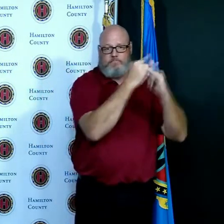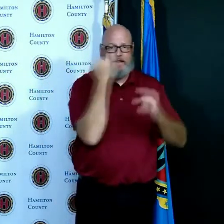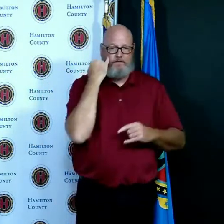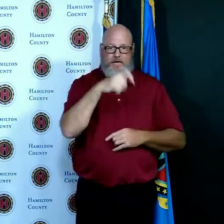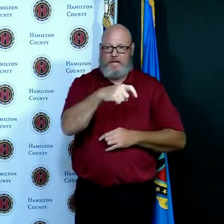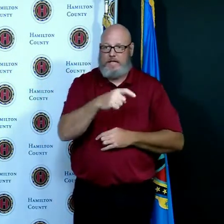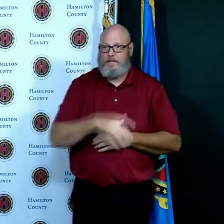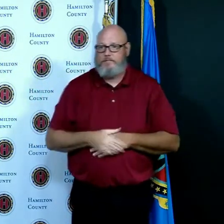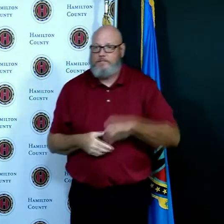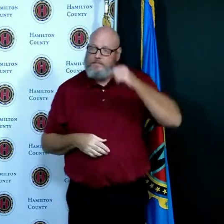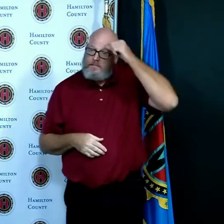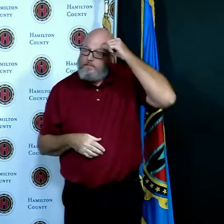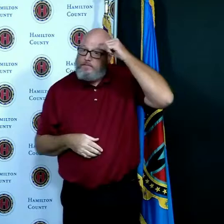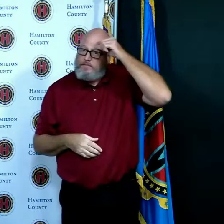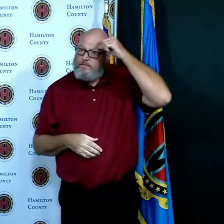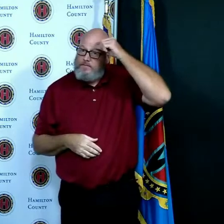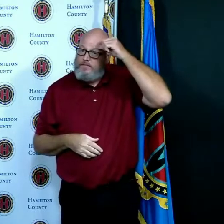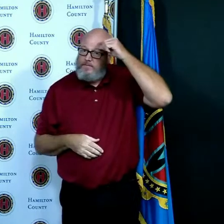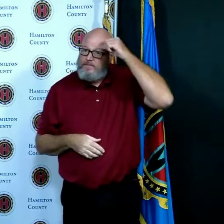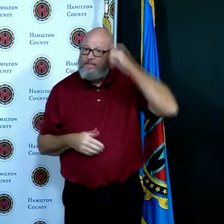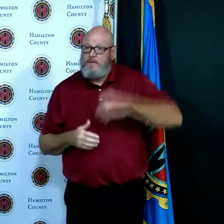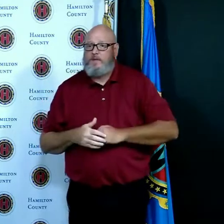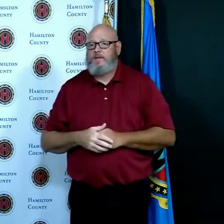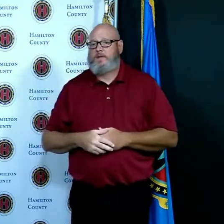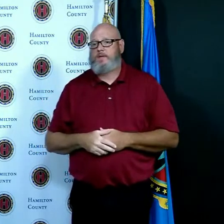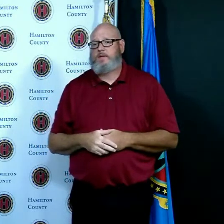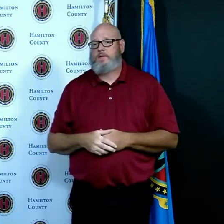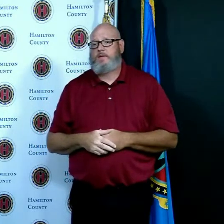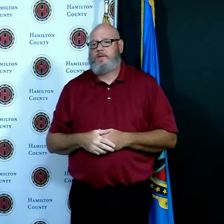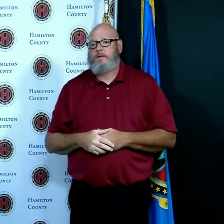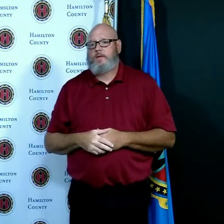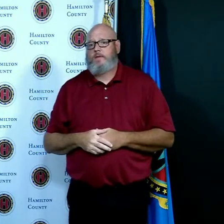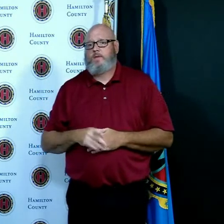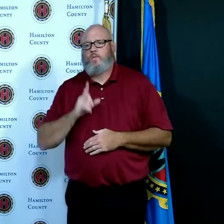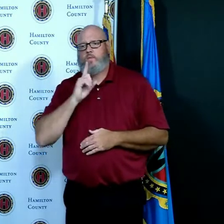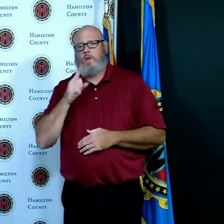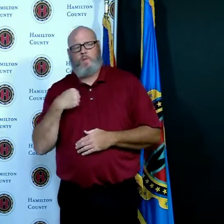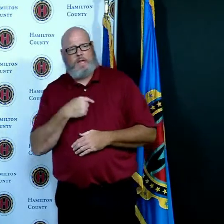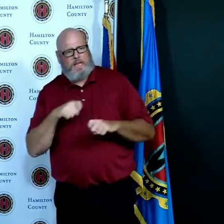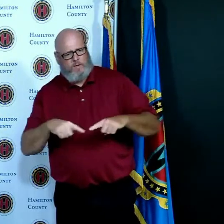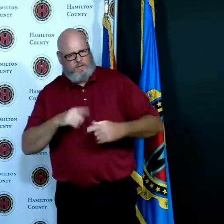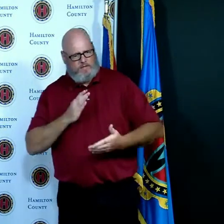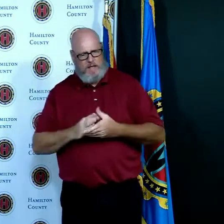it makes you stop and think for a minute what what kinds of organizations or businesses would this